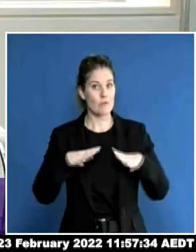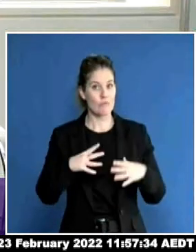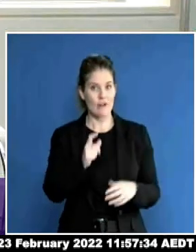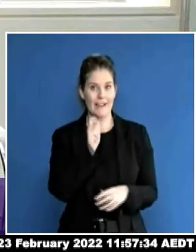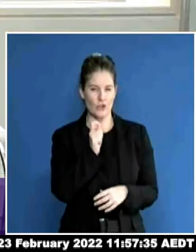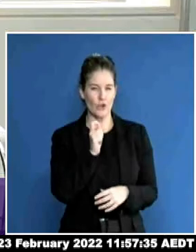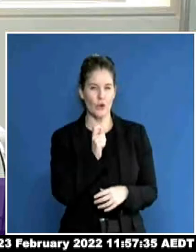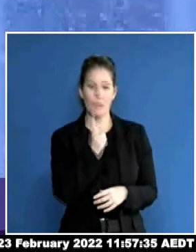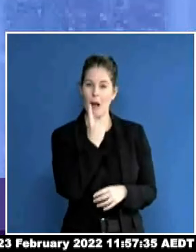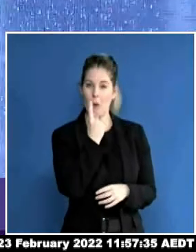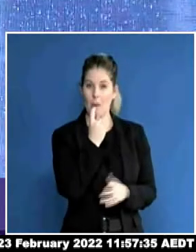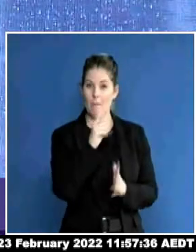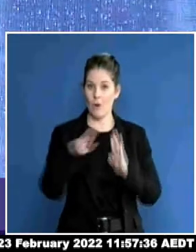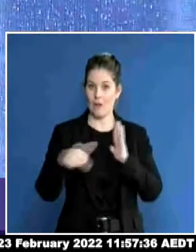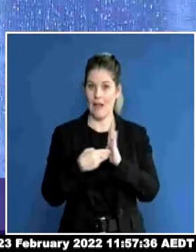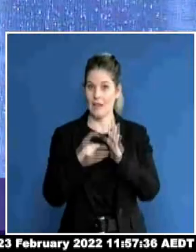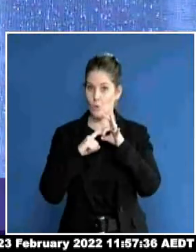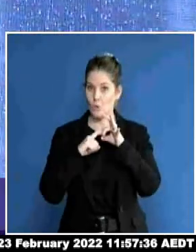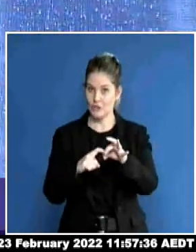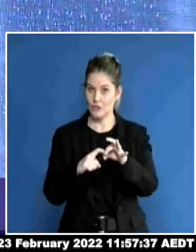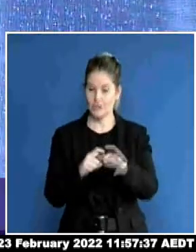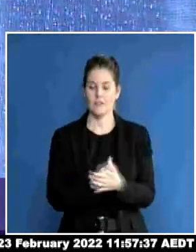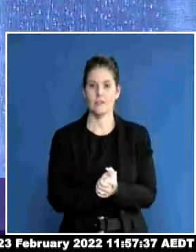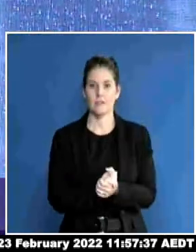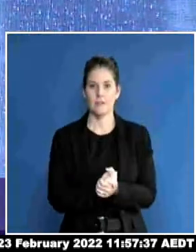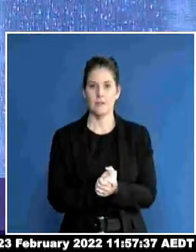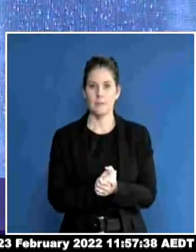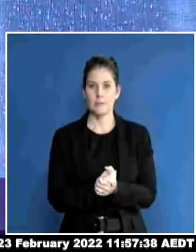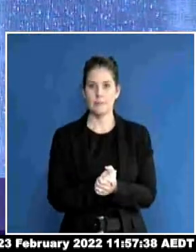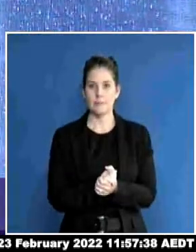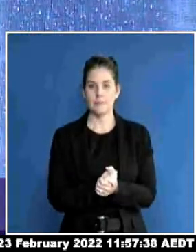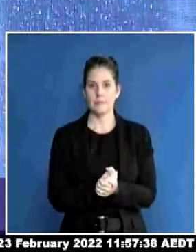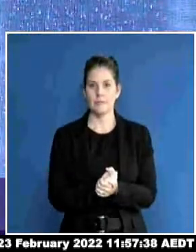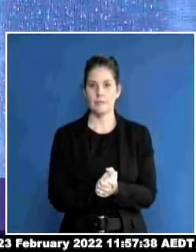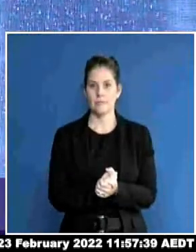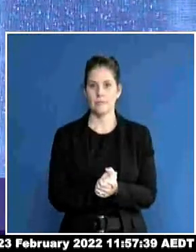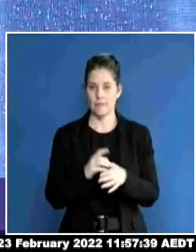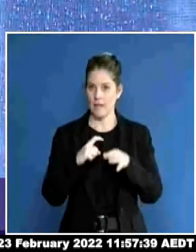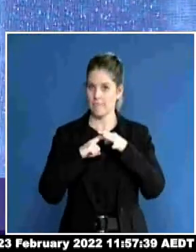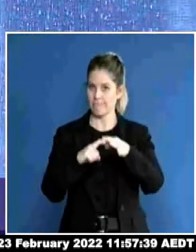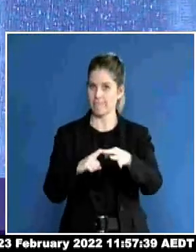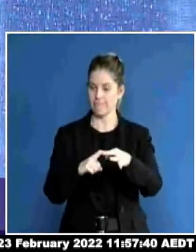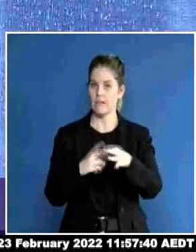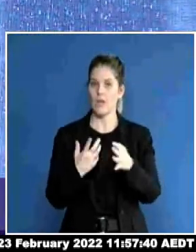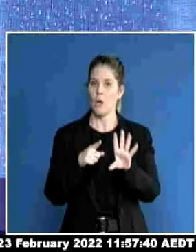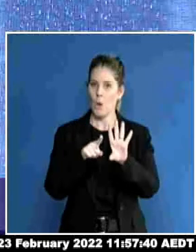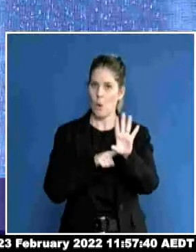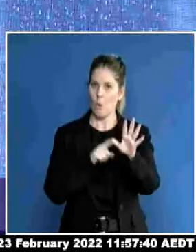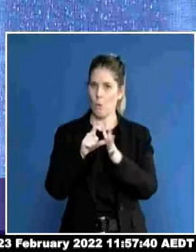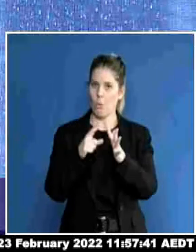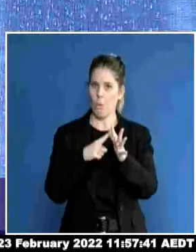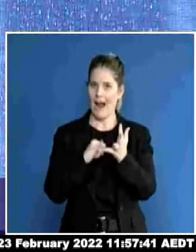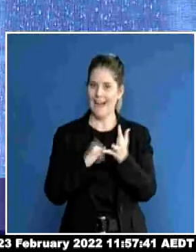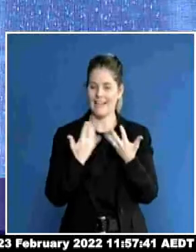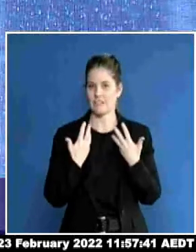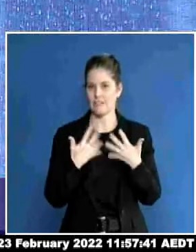And that is that YDAS have identified that there is inadequate post-placement support by